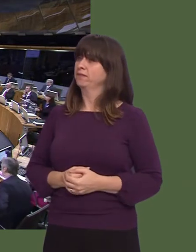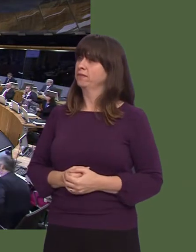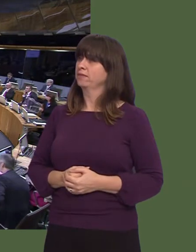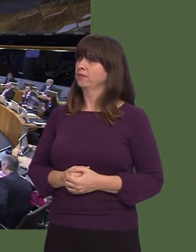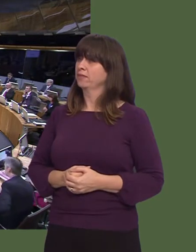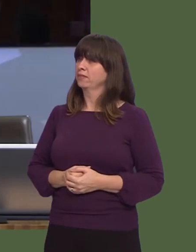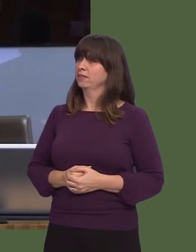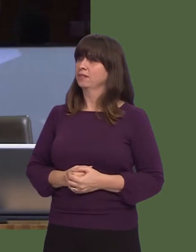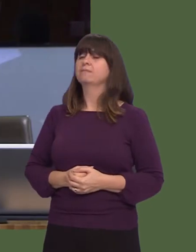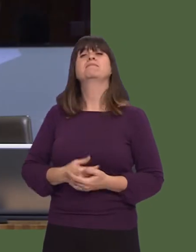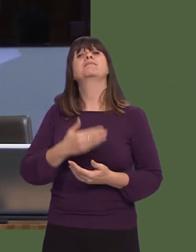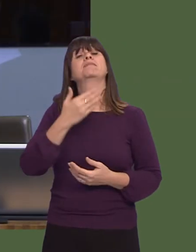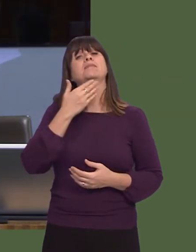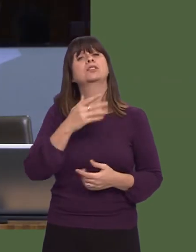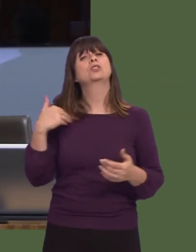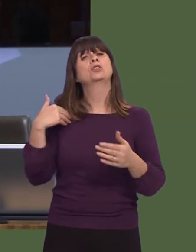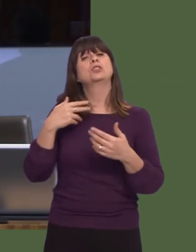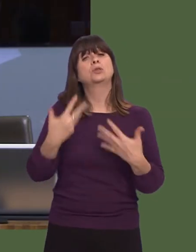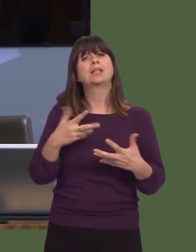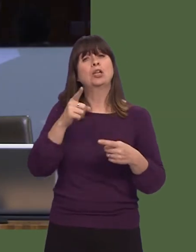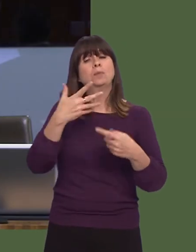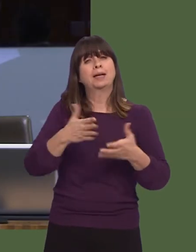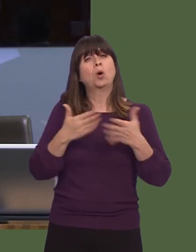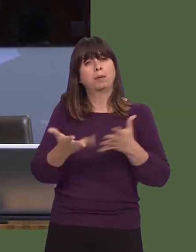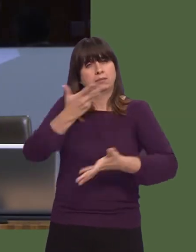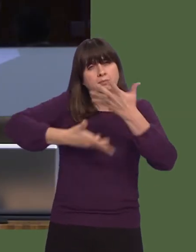you've engaged with the questions so far this afternoonóa stark contrast to the way you